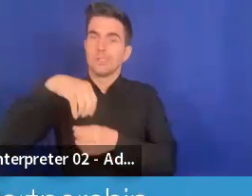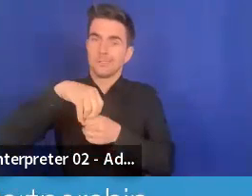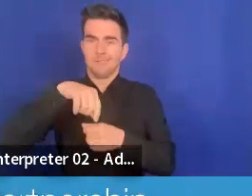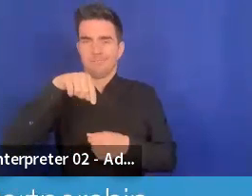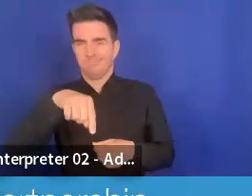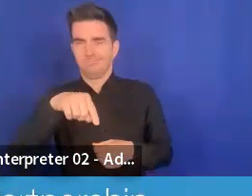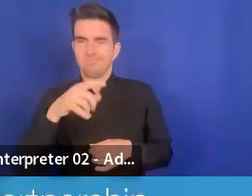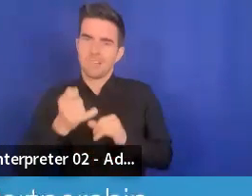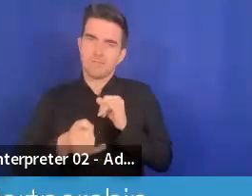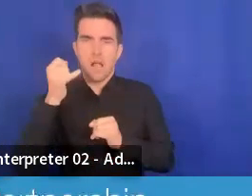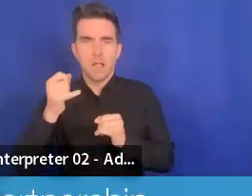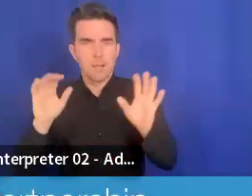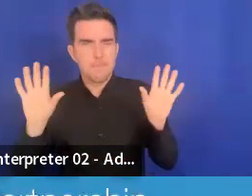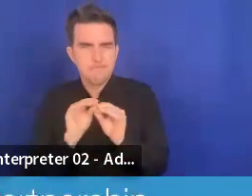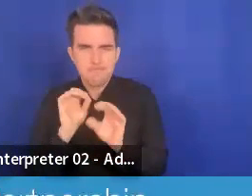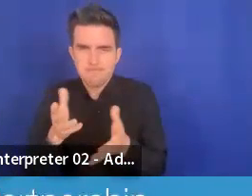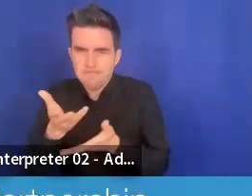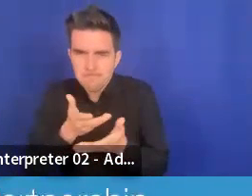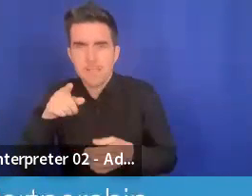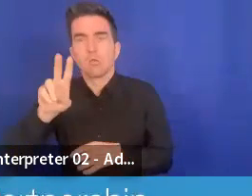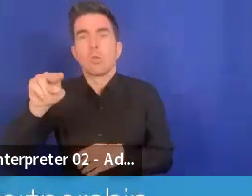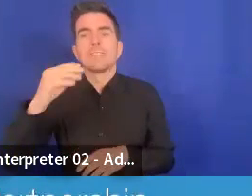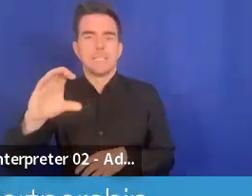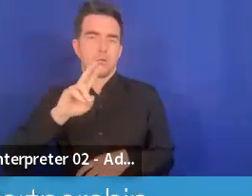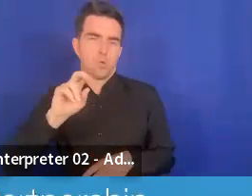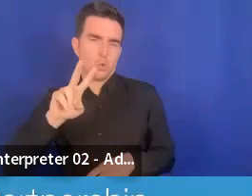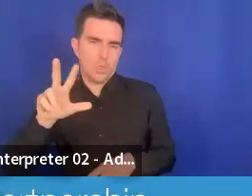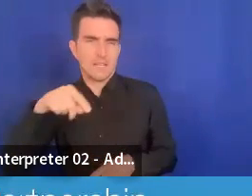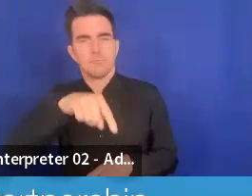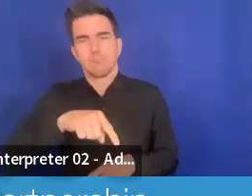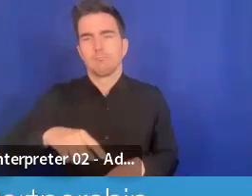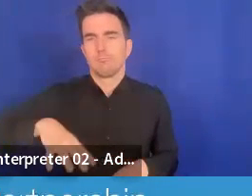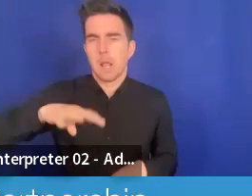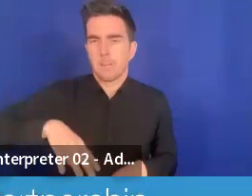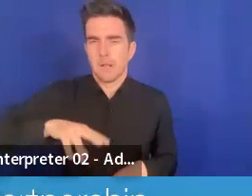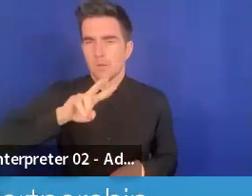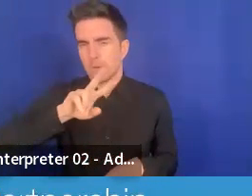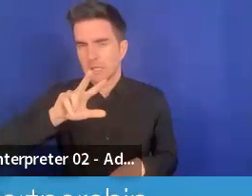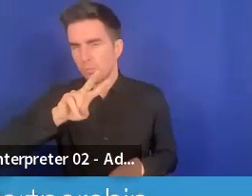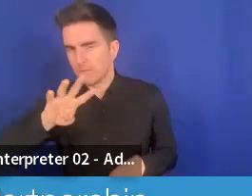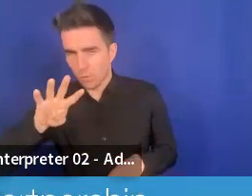final preparation. We are hoping that by then we'll probably have a little more clarity on some of these